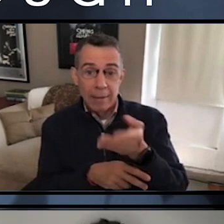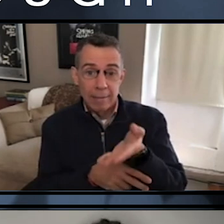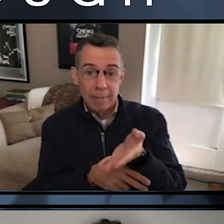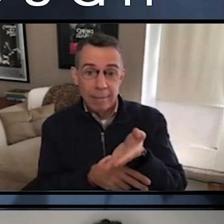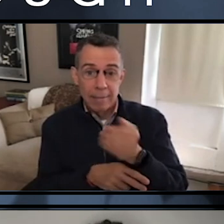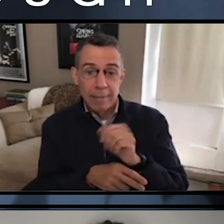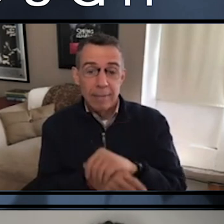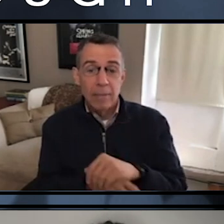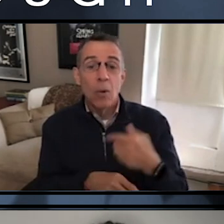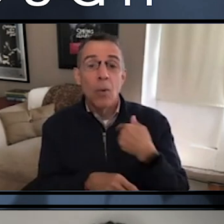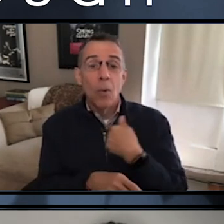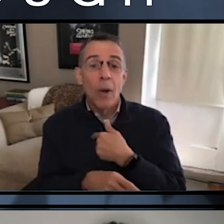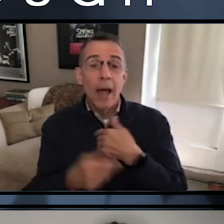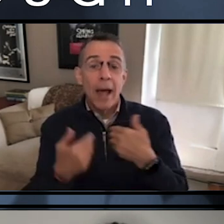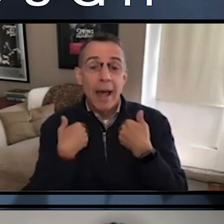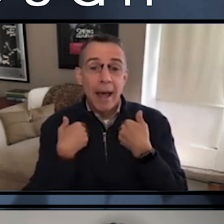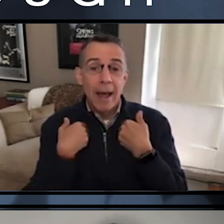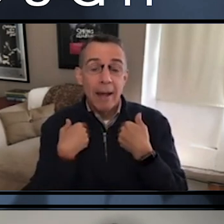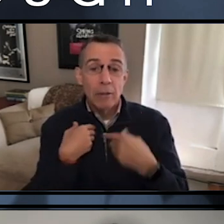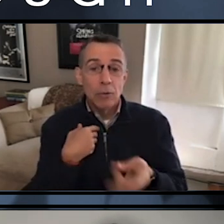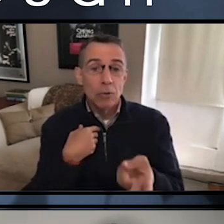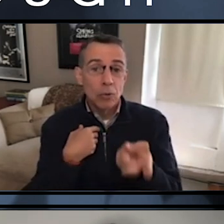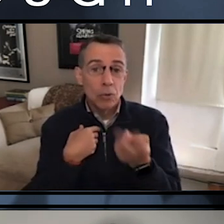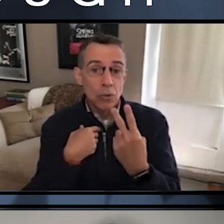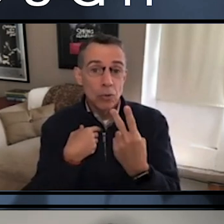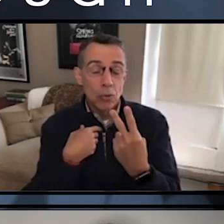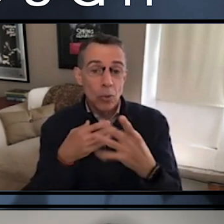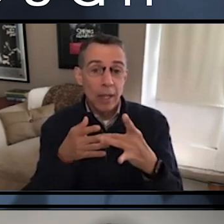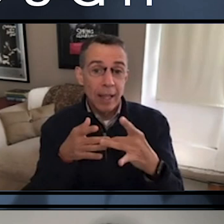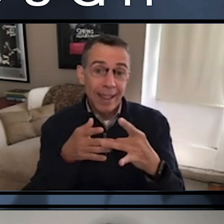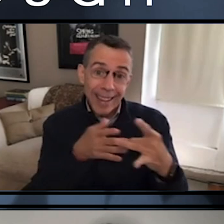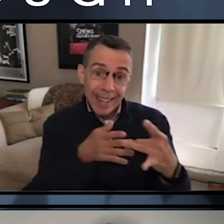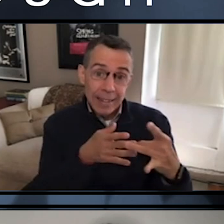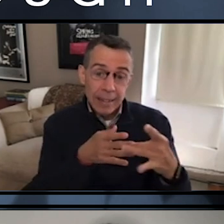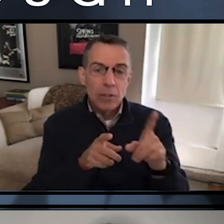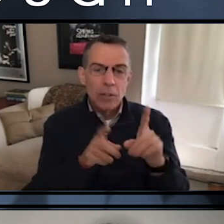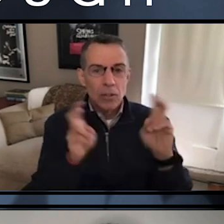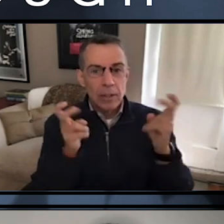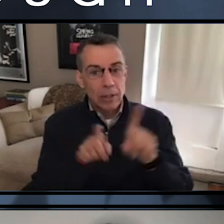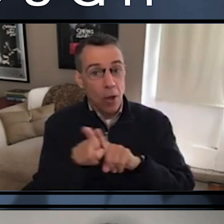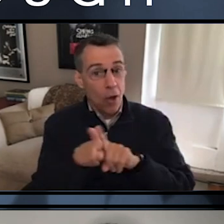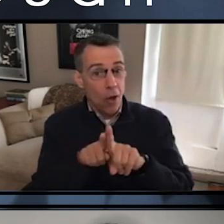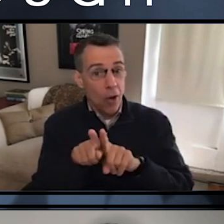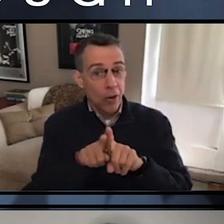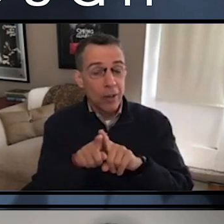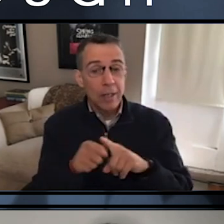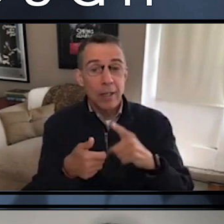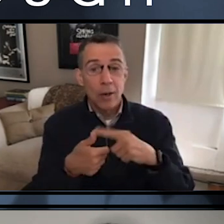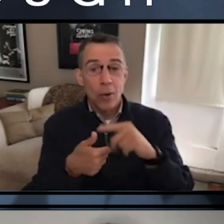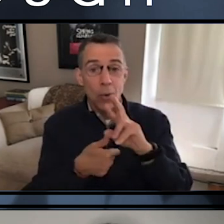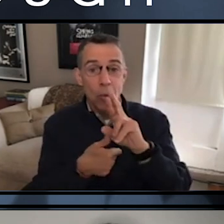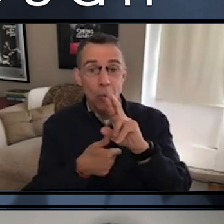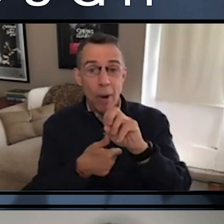We have the two leads, the two stars of the short film. We have Robert Tarango.